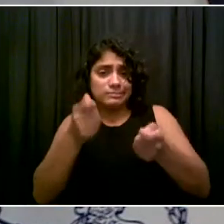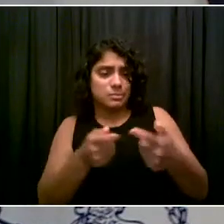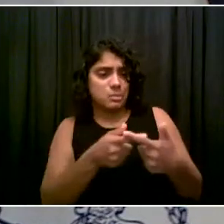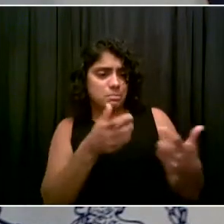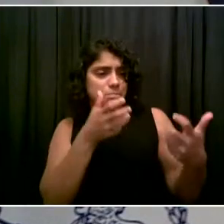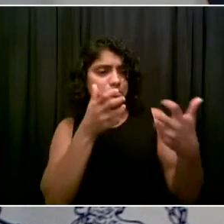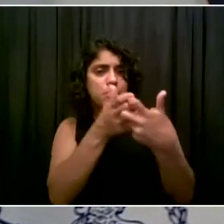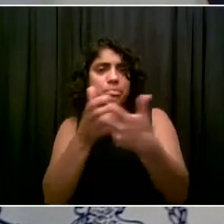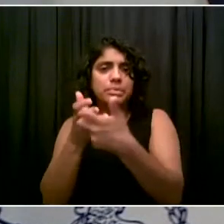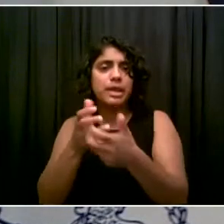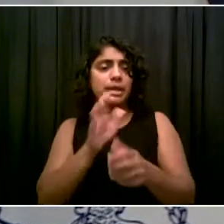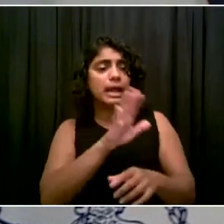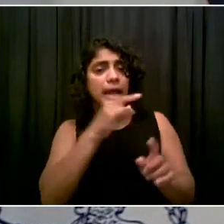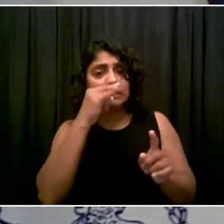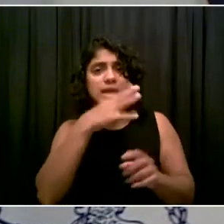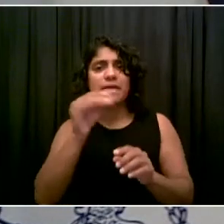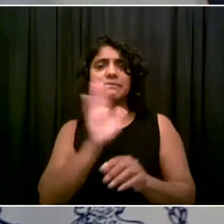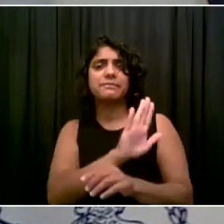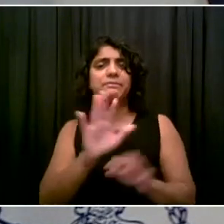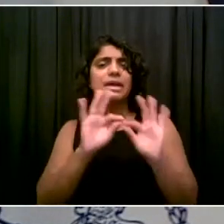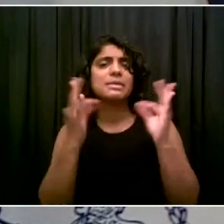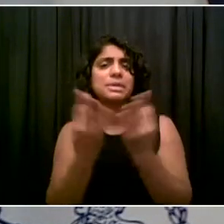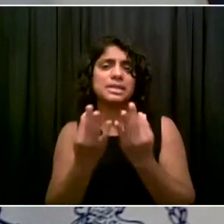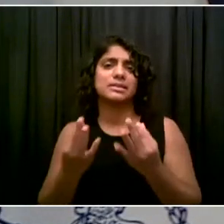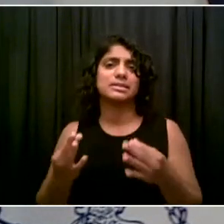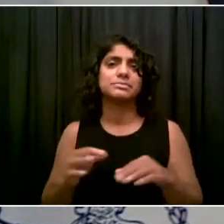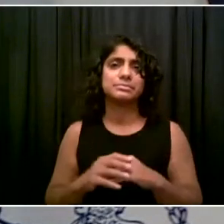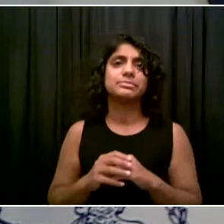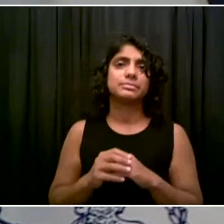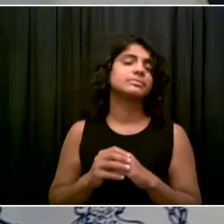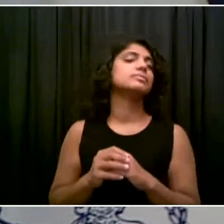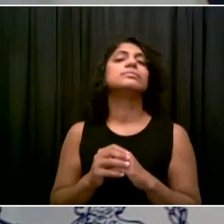BRIDGE BACK AND WE WILL CONTINUE TO MAKE DECISIONS TO MAKE SURE WE CAN SUPPORT EVERY FAMILY THAT